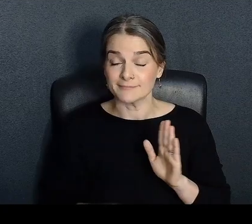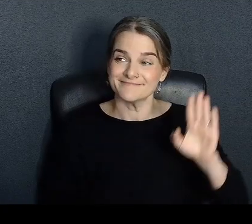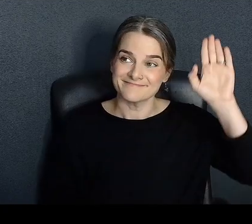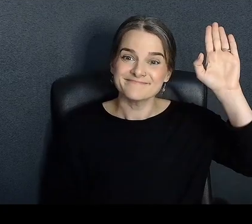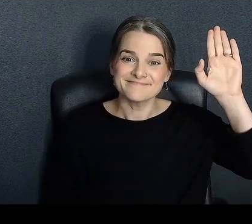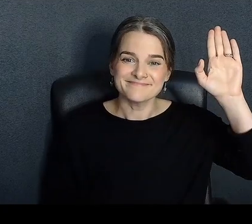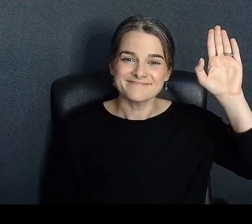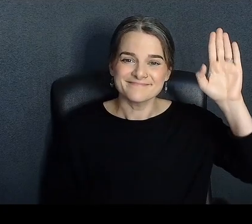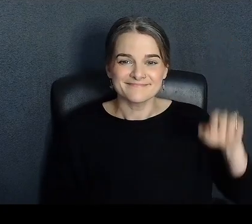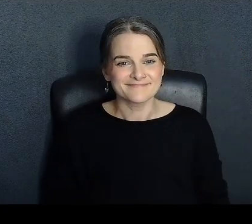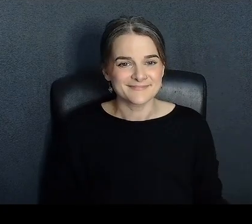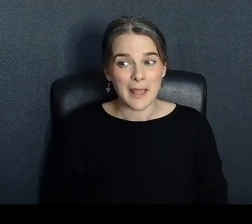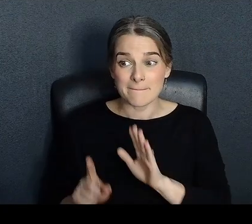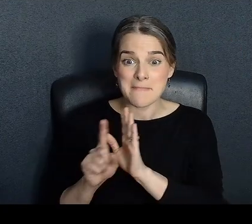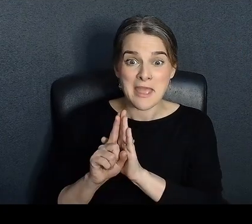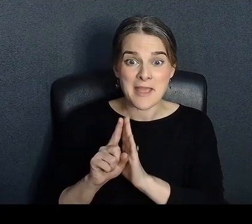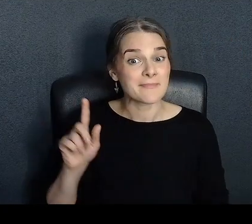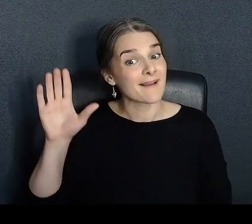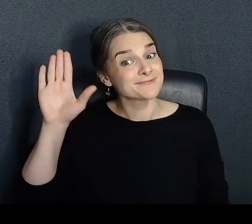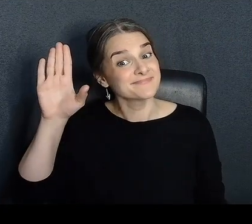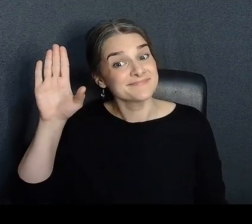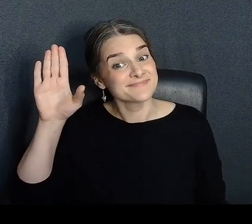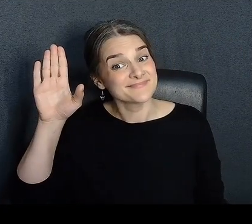There is also bone conduction testing.